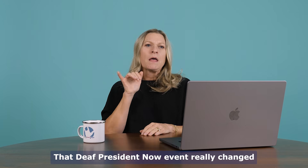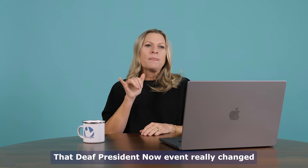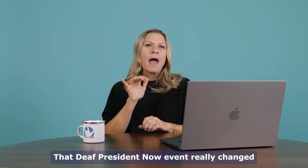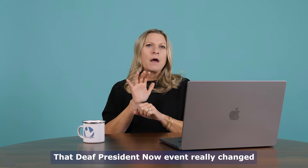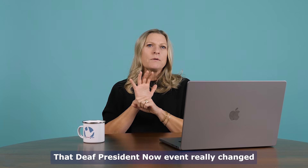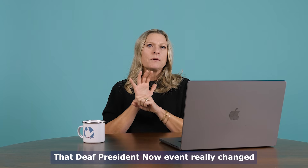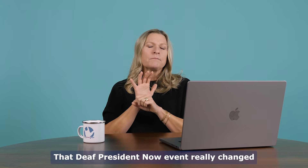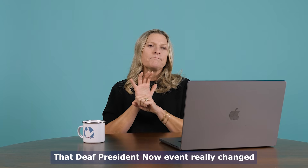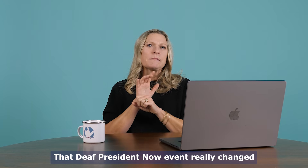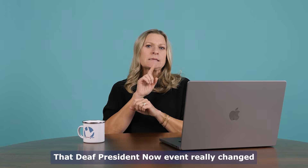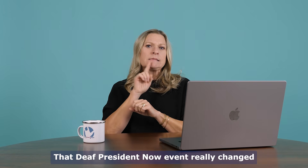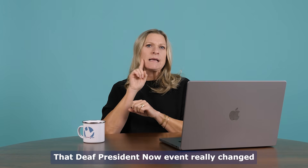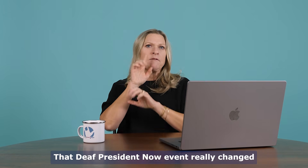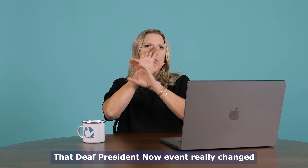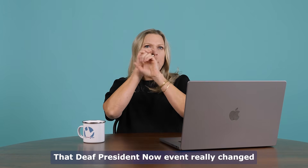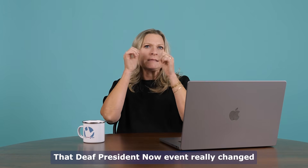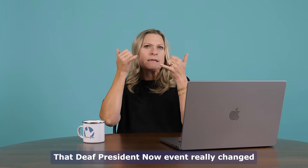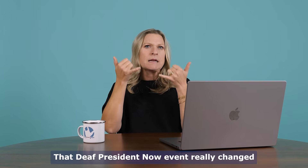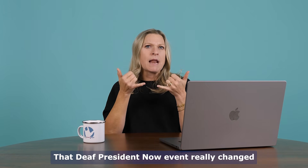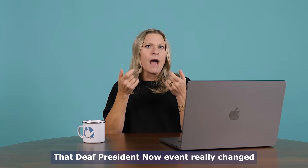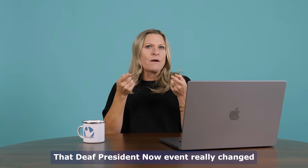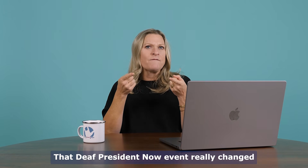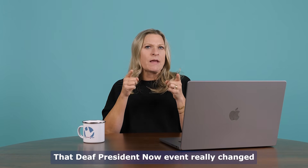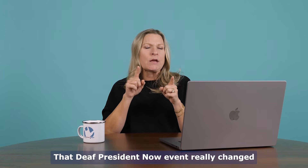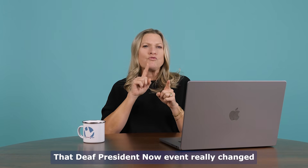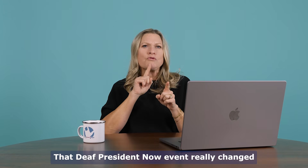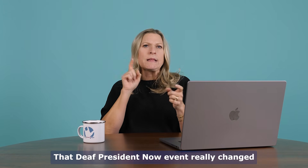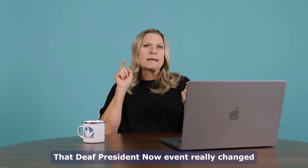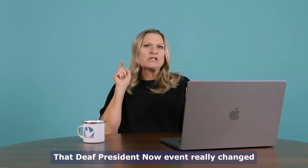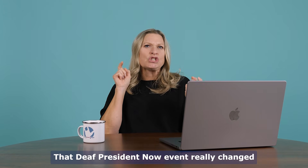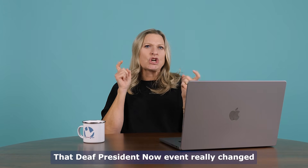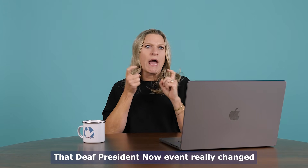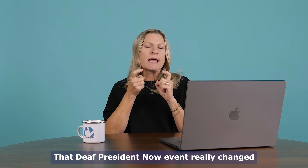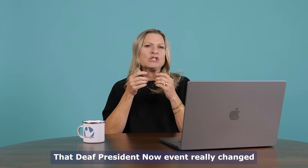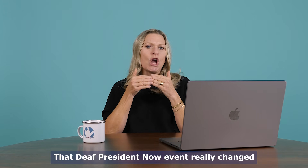That Deaf President Now event really changed